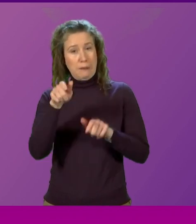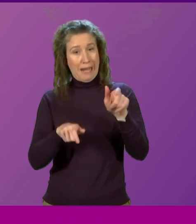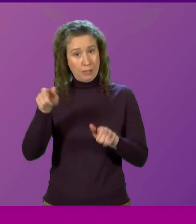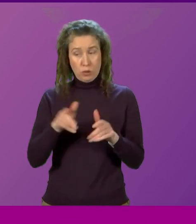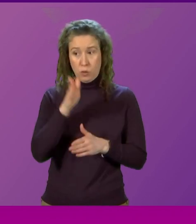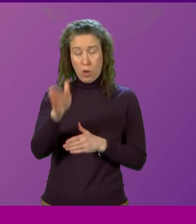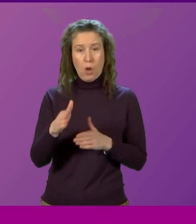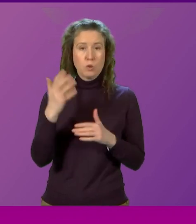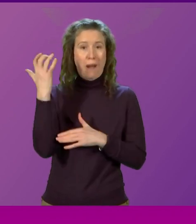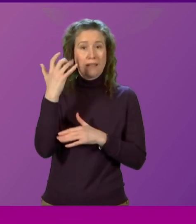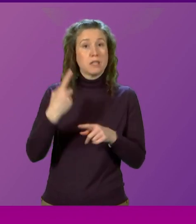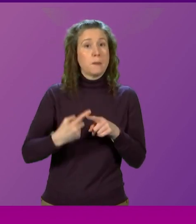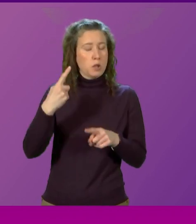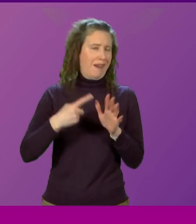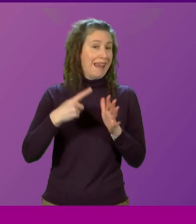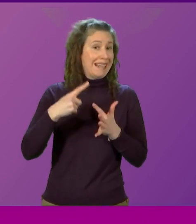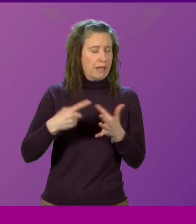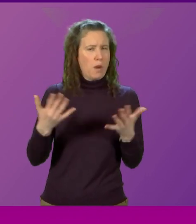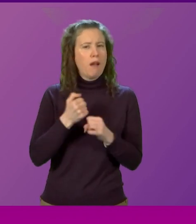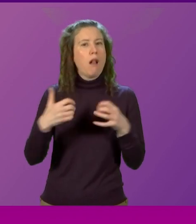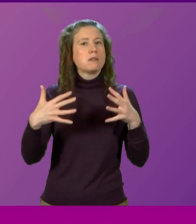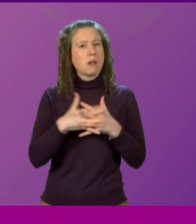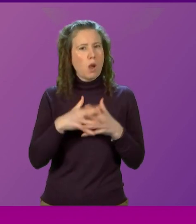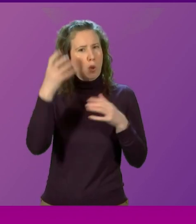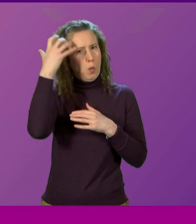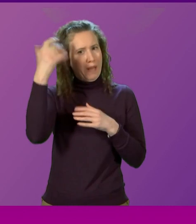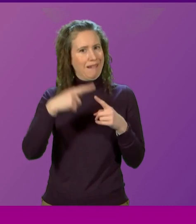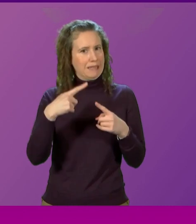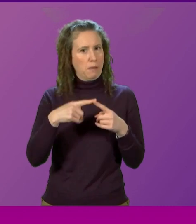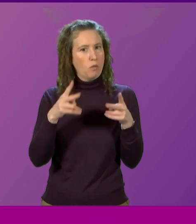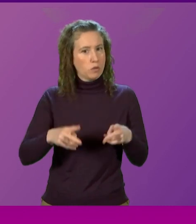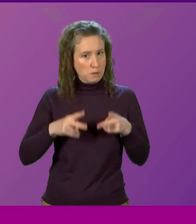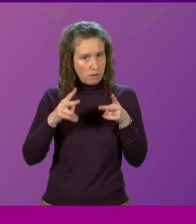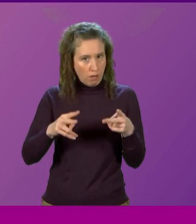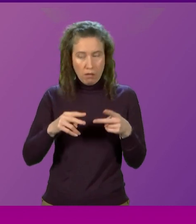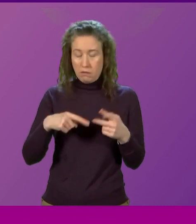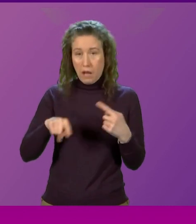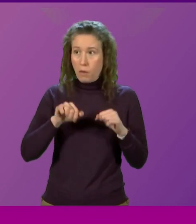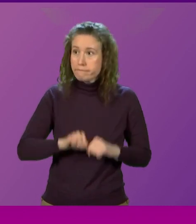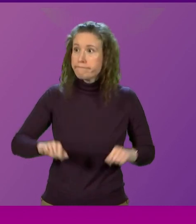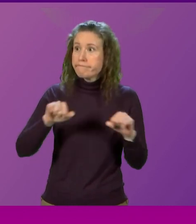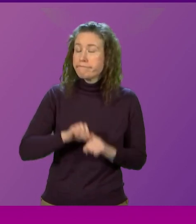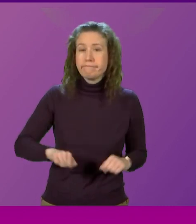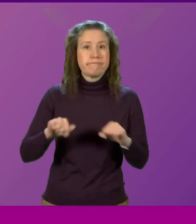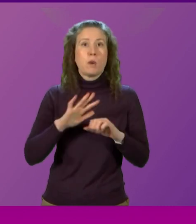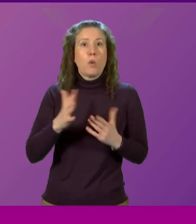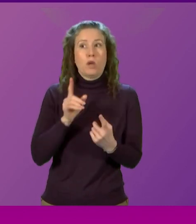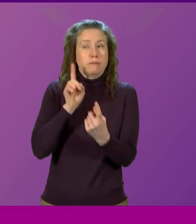accident and emergency at Glasgow’s Queen Elizabeth university hospital were not seen within the target time.